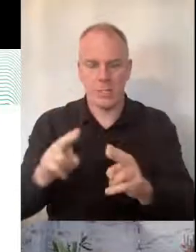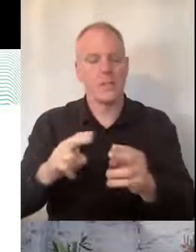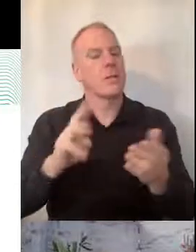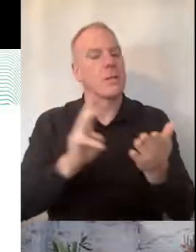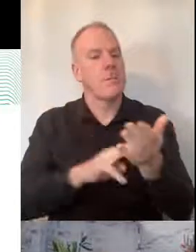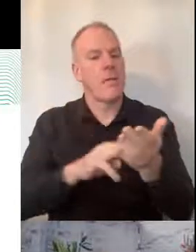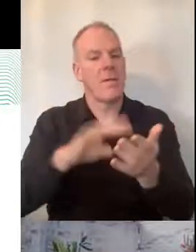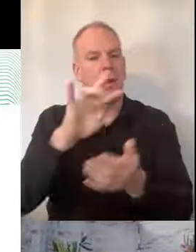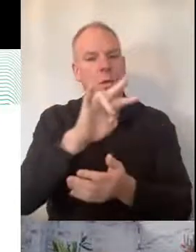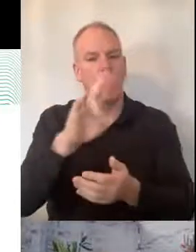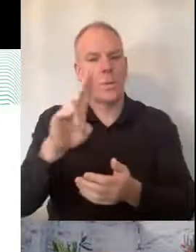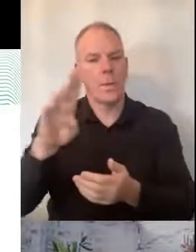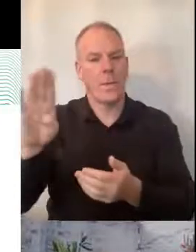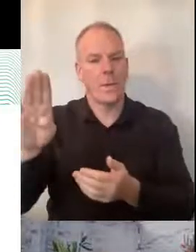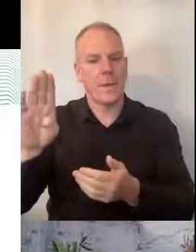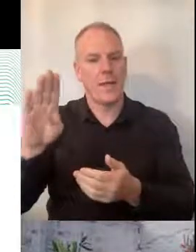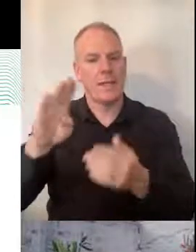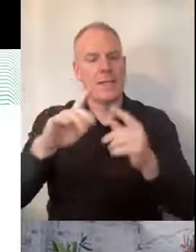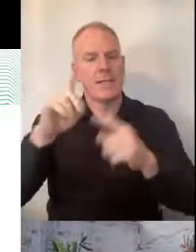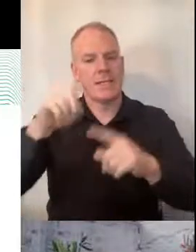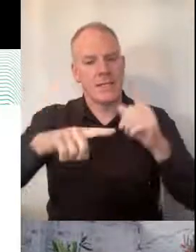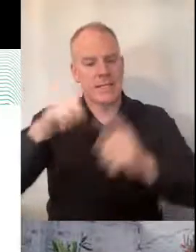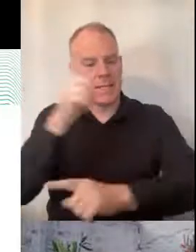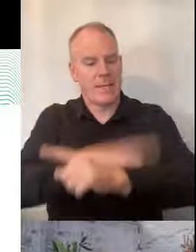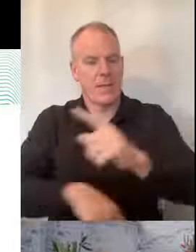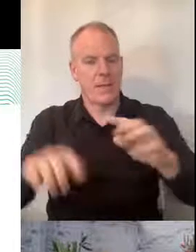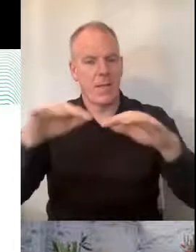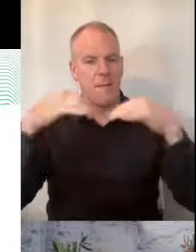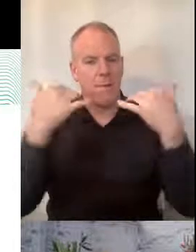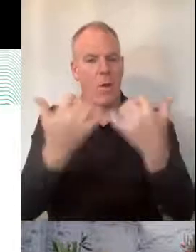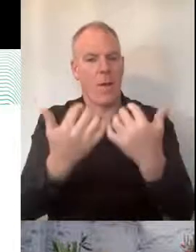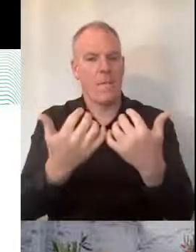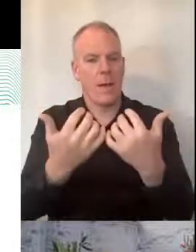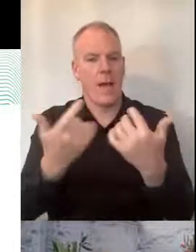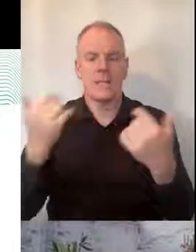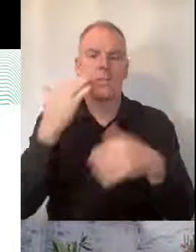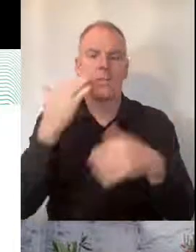Forum and is a race equity champion. As part of the Race Equality Charter.